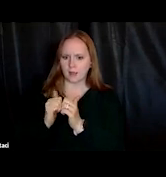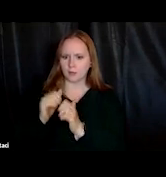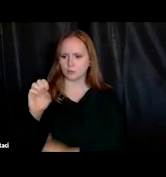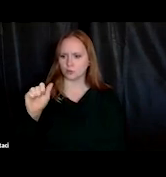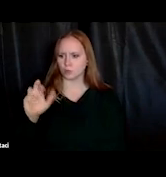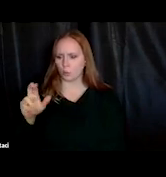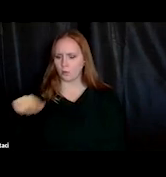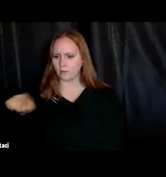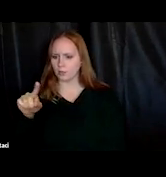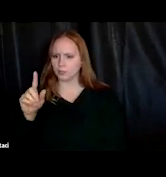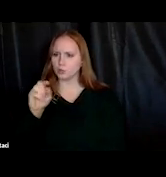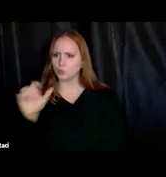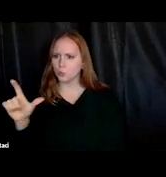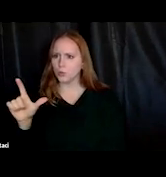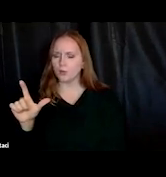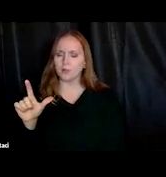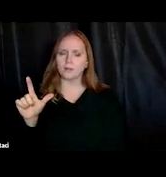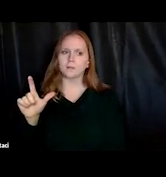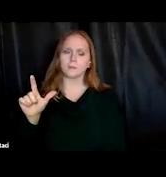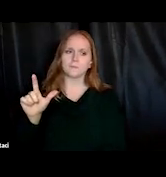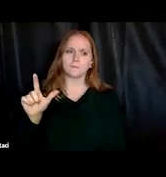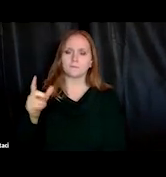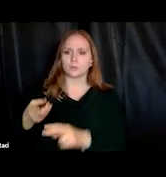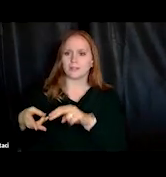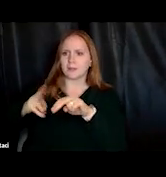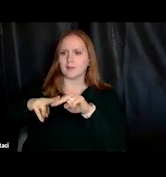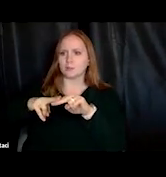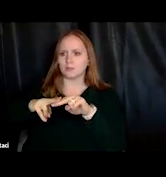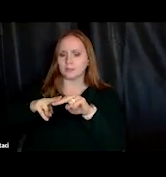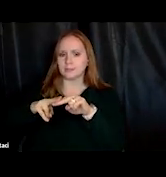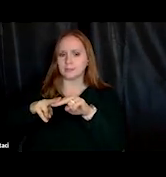to increase not only system performance measures,